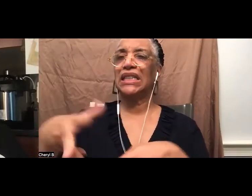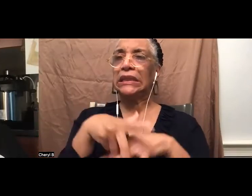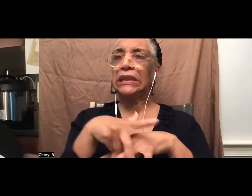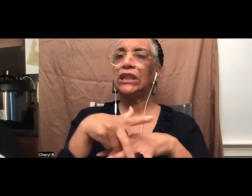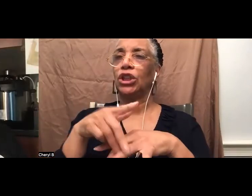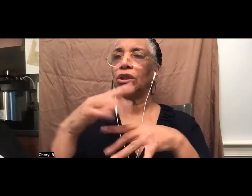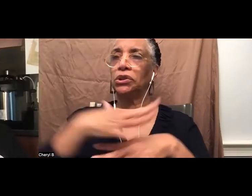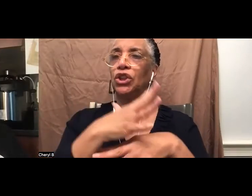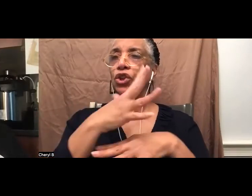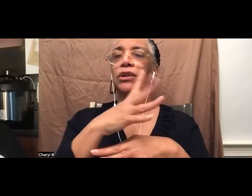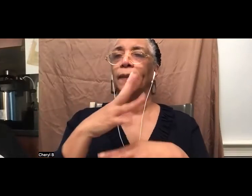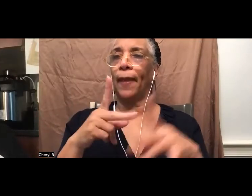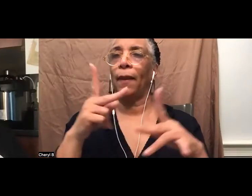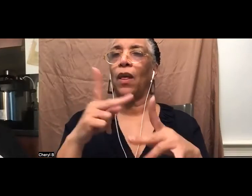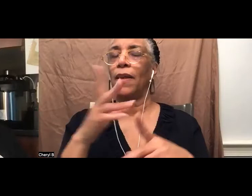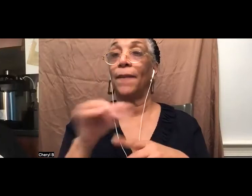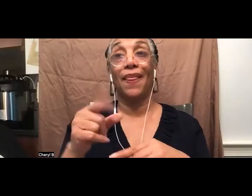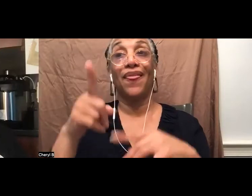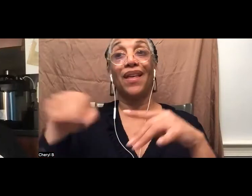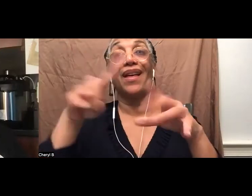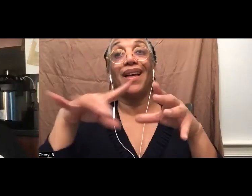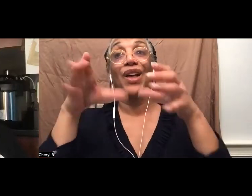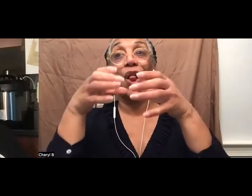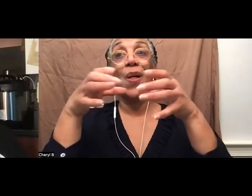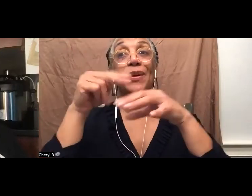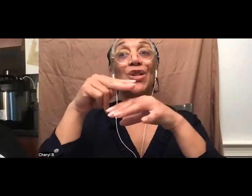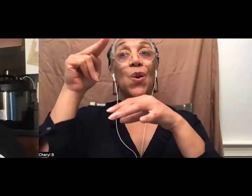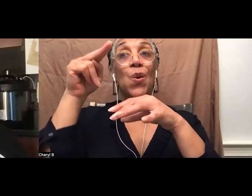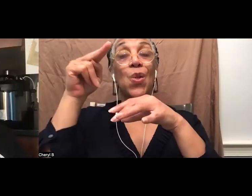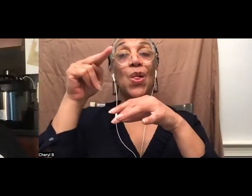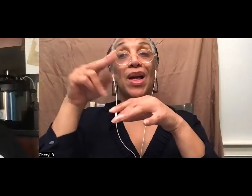global North, which makes up the majority of the G-7 countries,